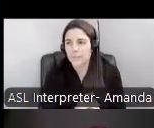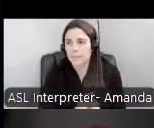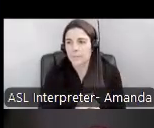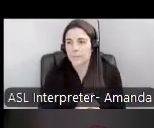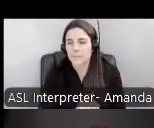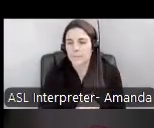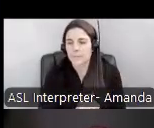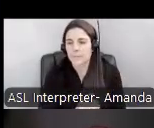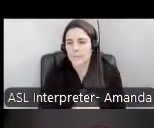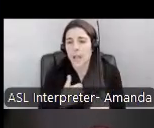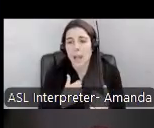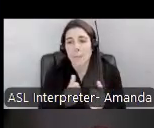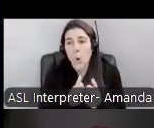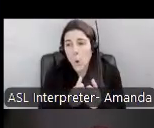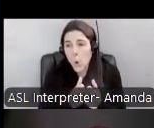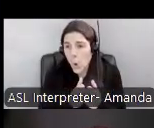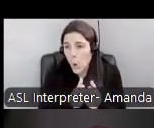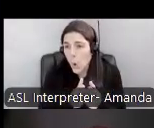I'm open to whatever I feel like I've tried everything.